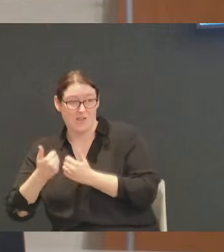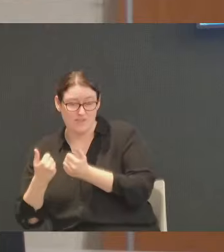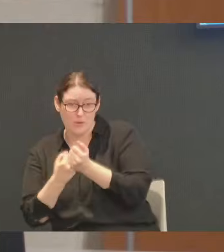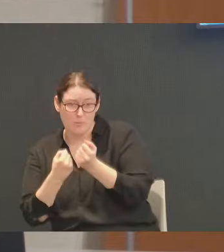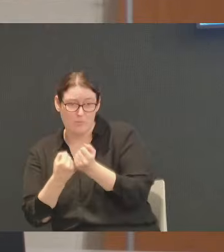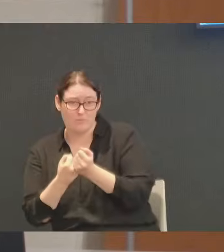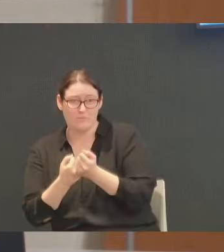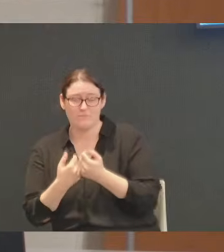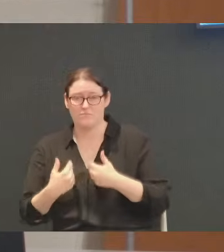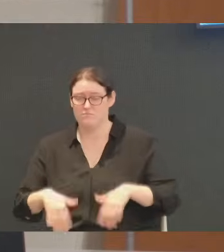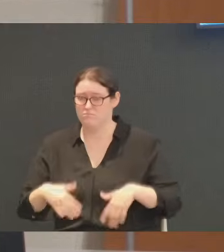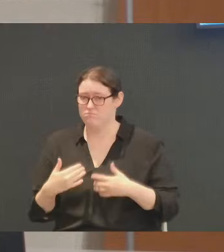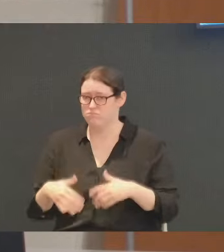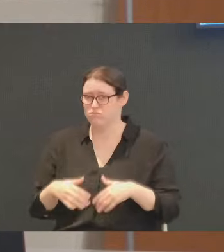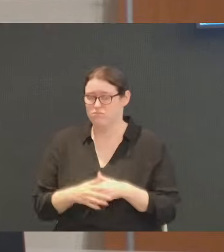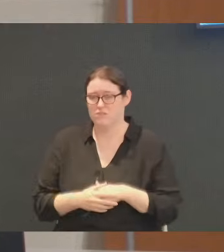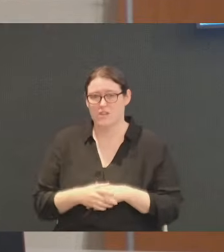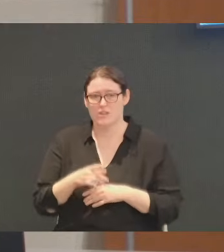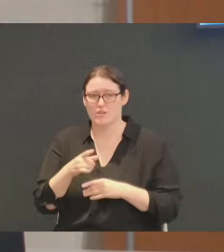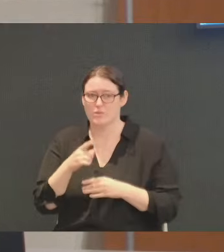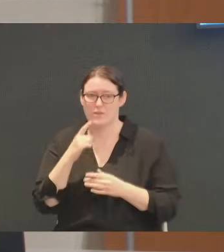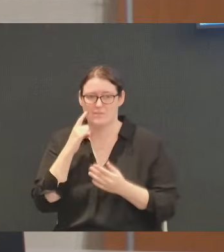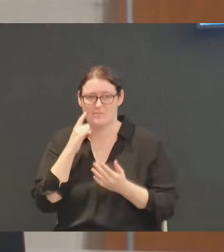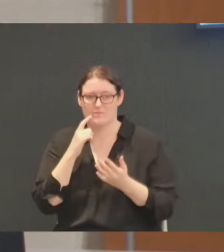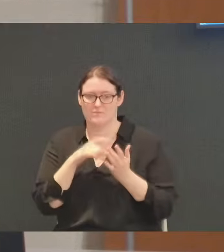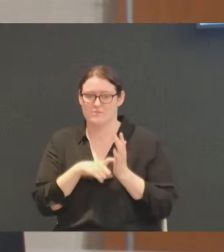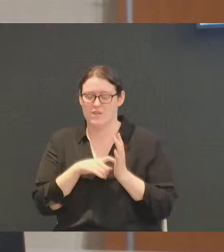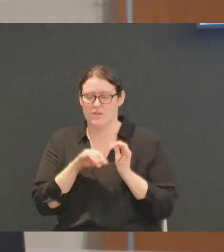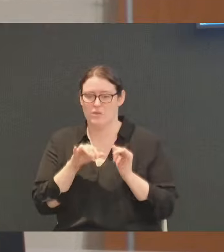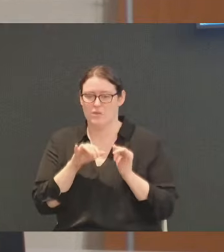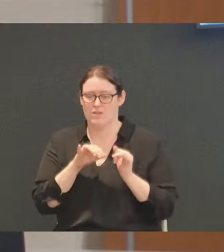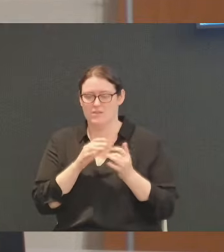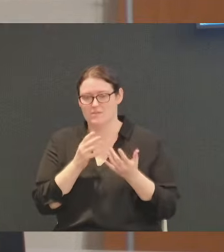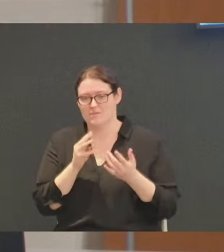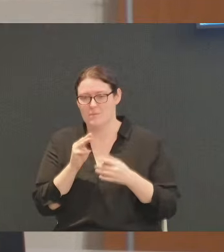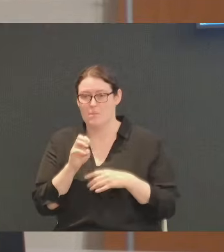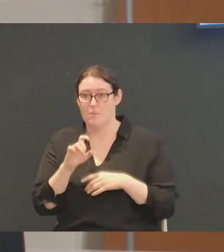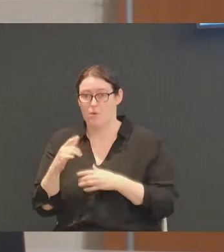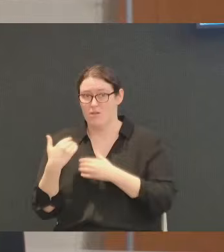You know, in so many ways, you then recognize that this is a moral obligation of this community